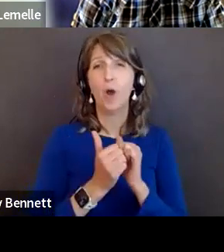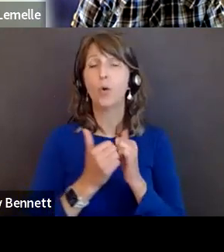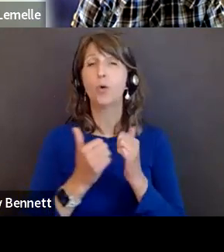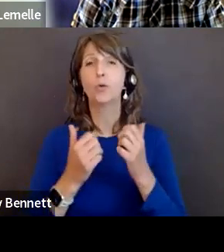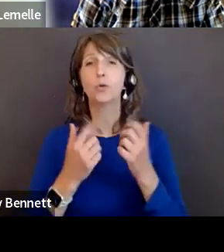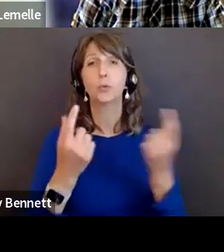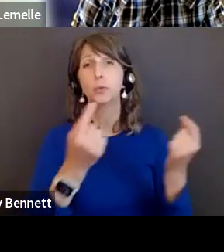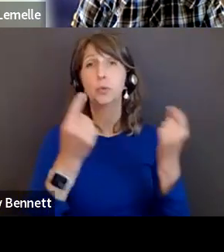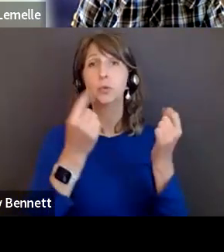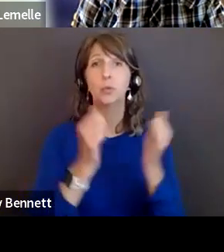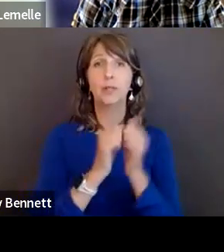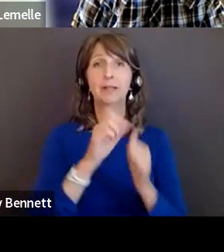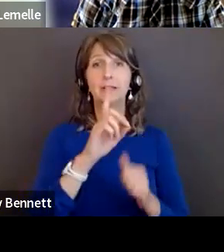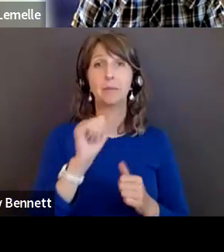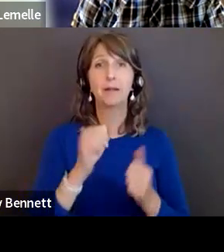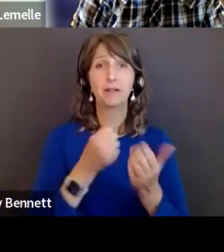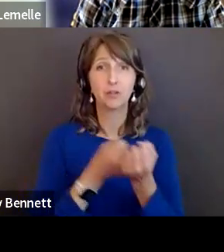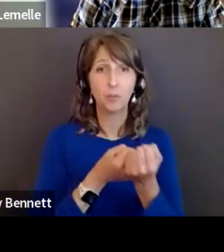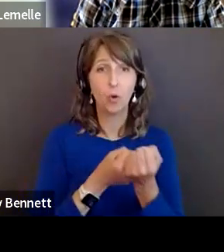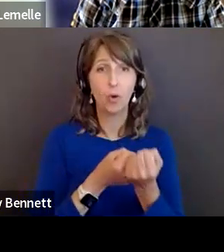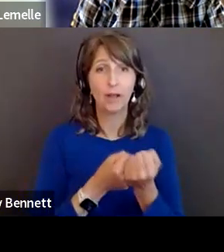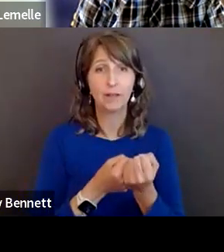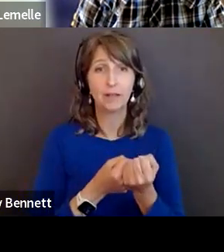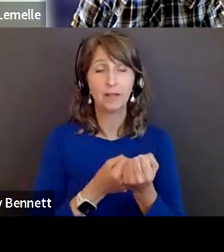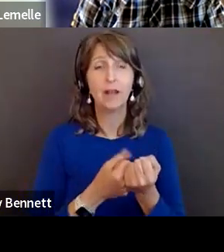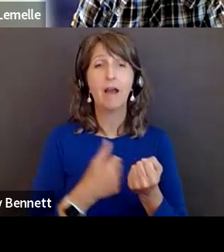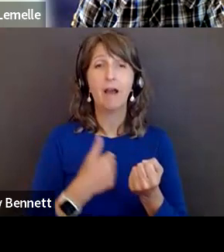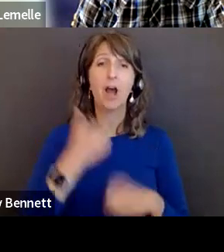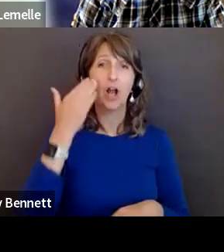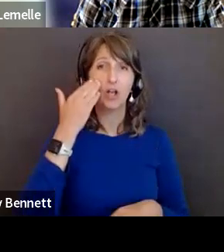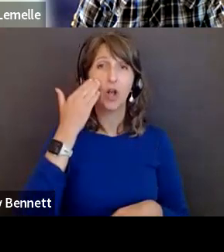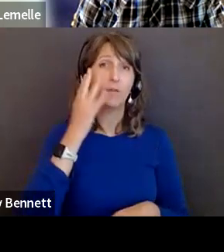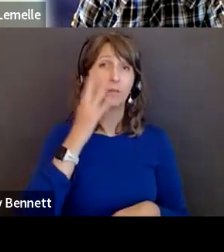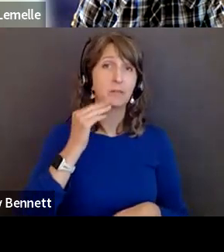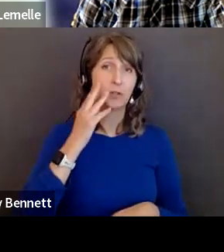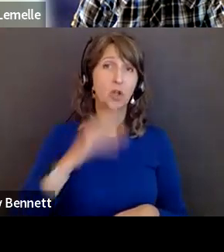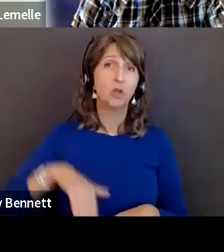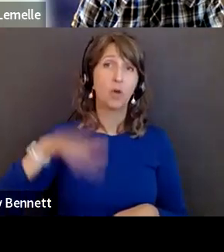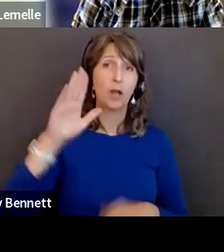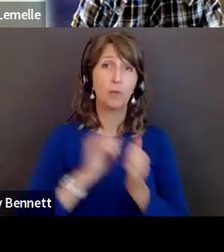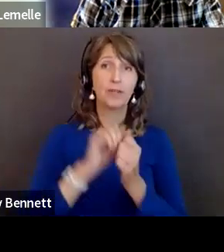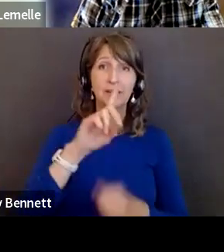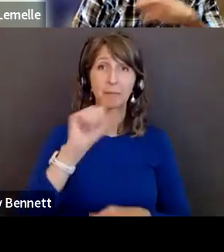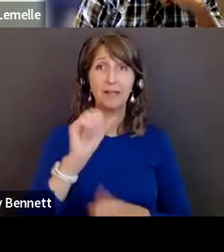Like II can, since I can know from, in on experience. Going up with the disability and people not knowing how to.